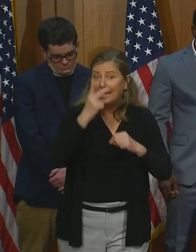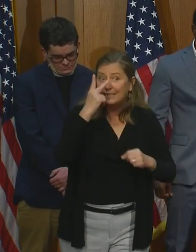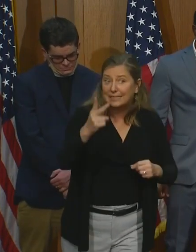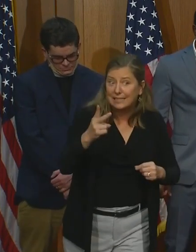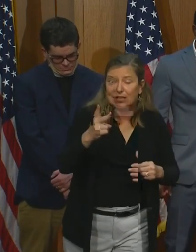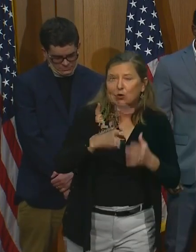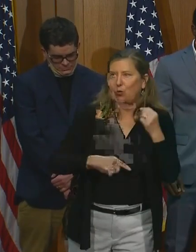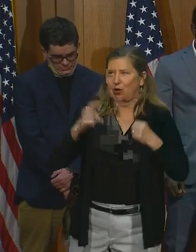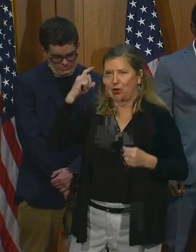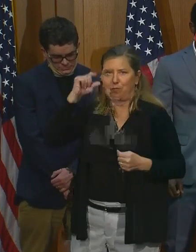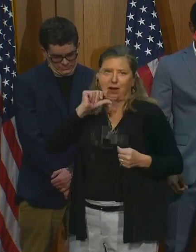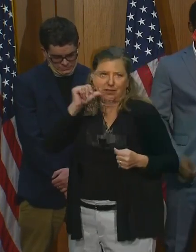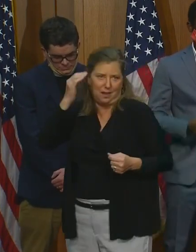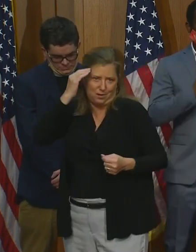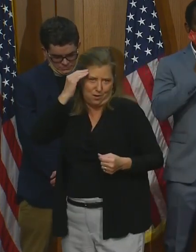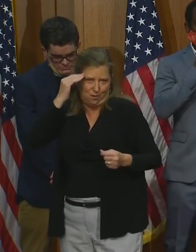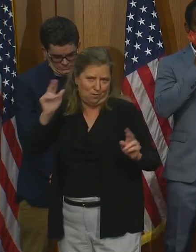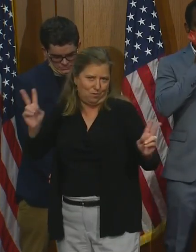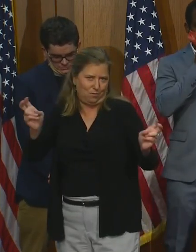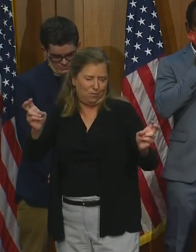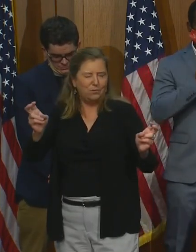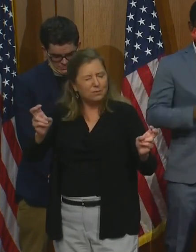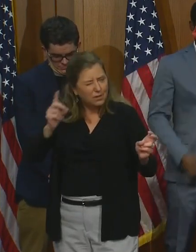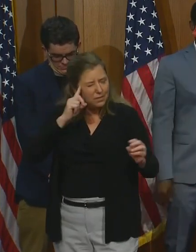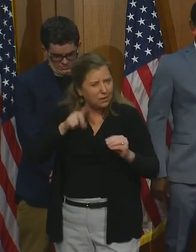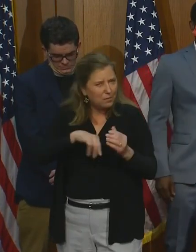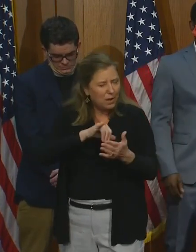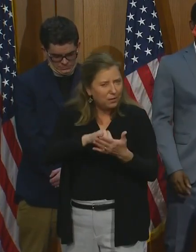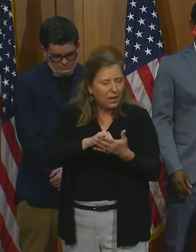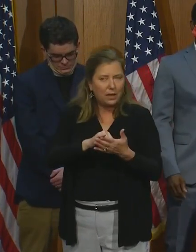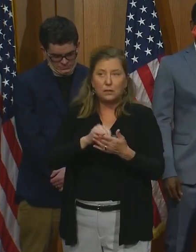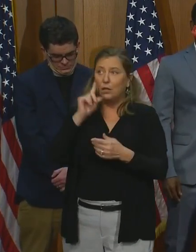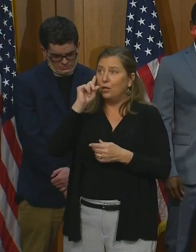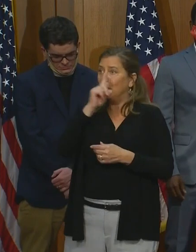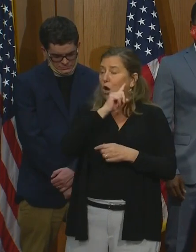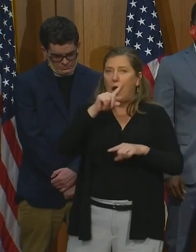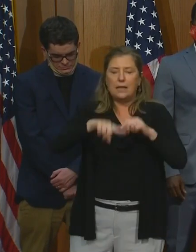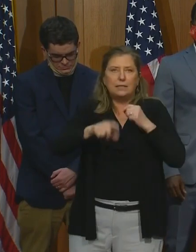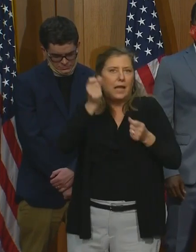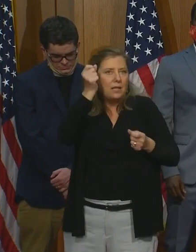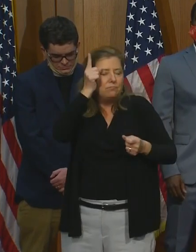THAT I JUST CAN'T SEE. WHAT THE